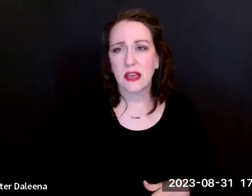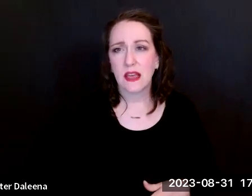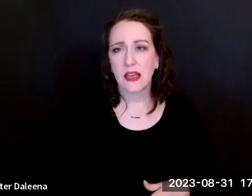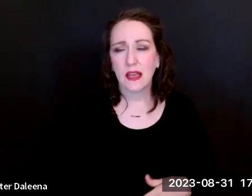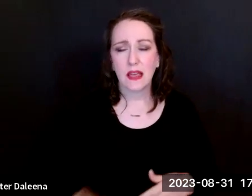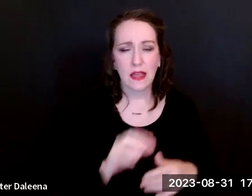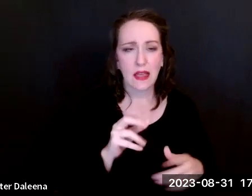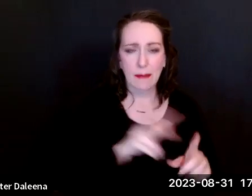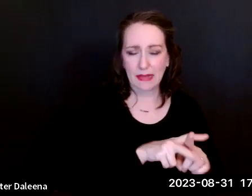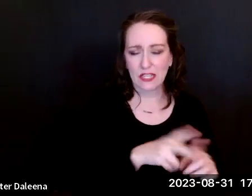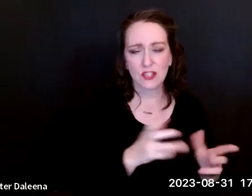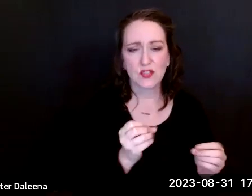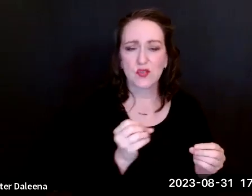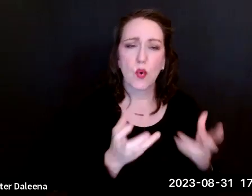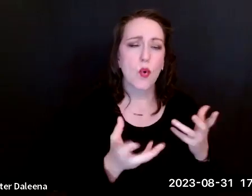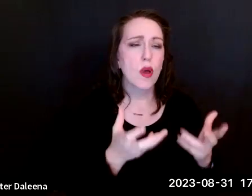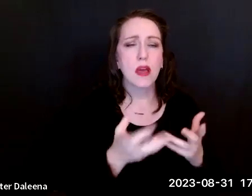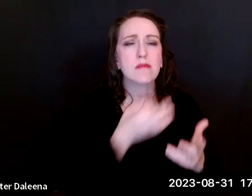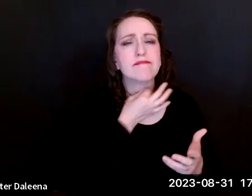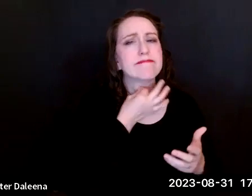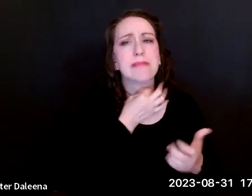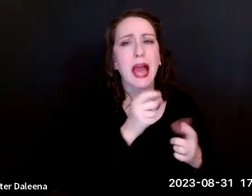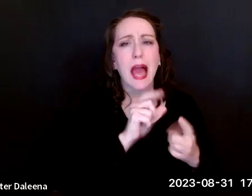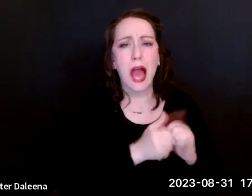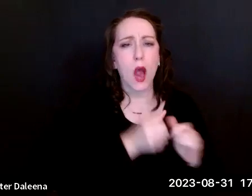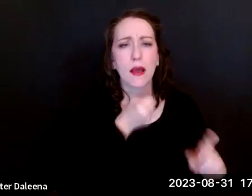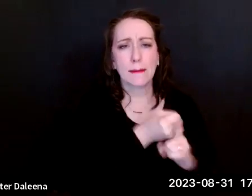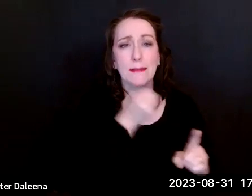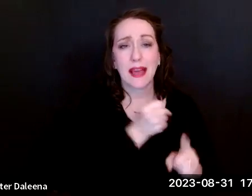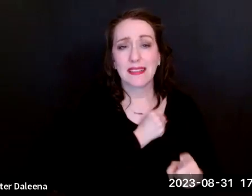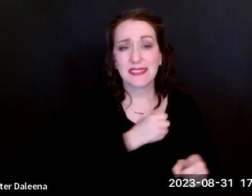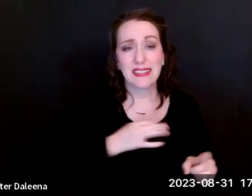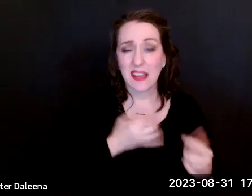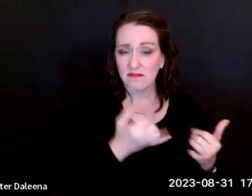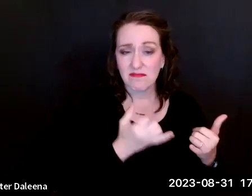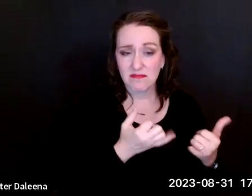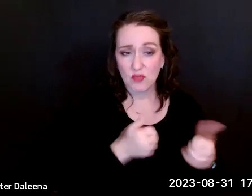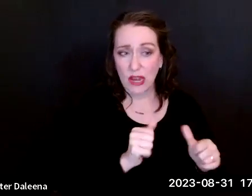and so we're just curious how this impacts staff currently trying to get in to get their AAC